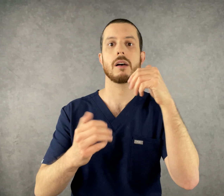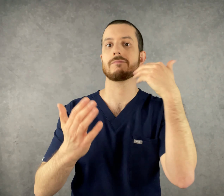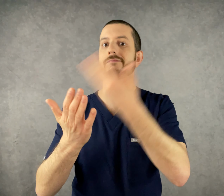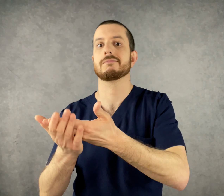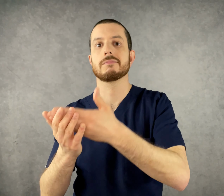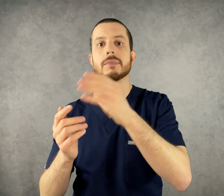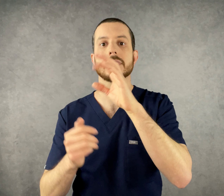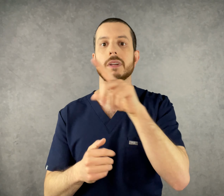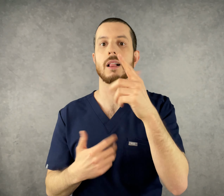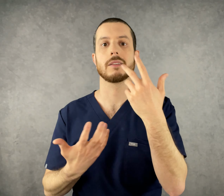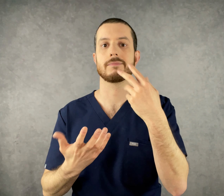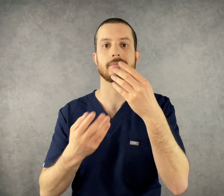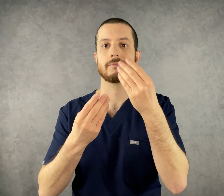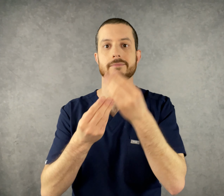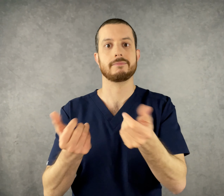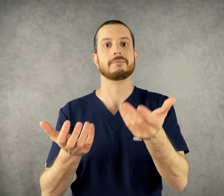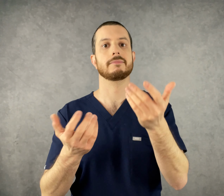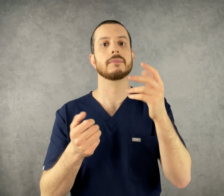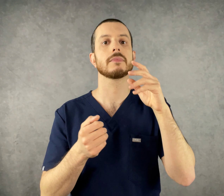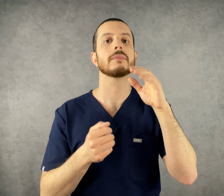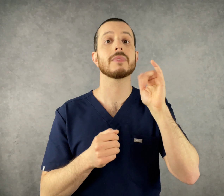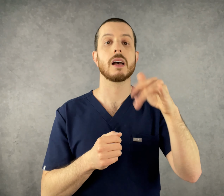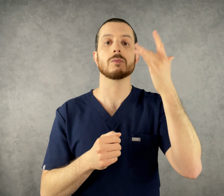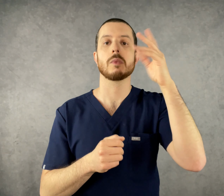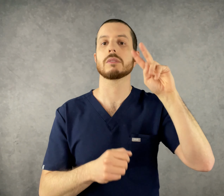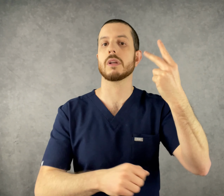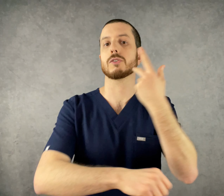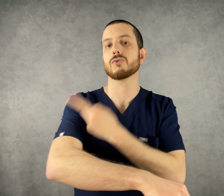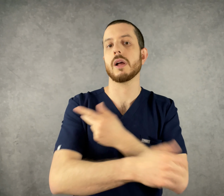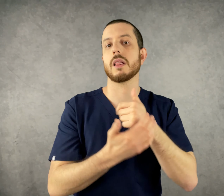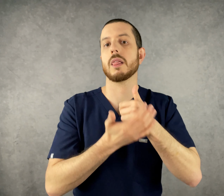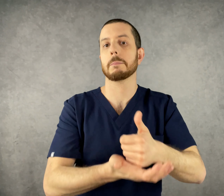It may not make it to the cell and just disappear. That's why a second shot helps.